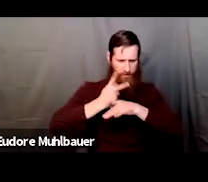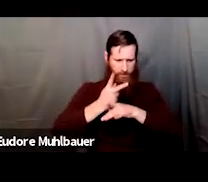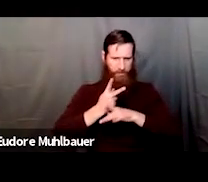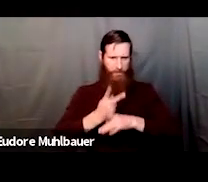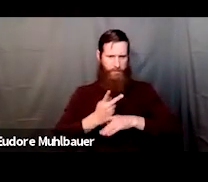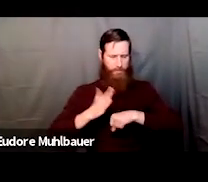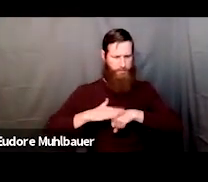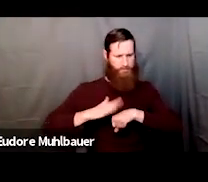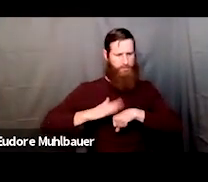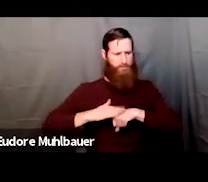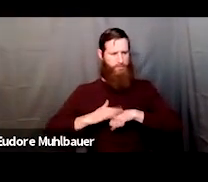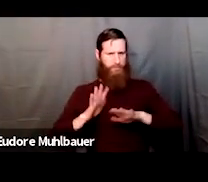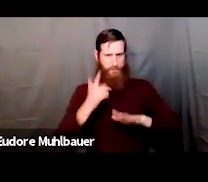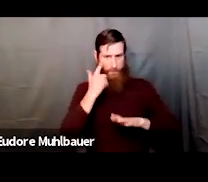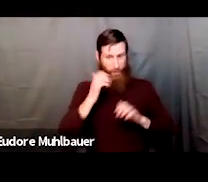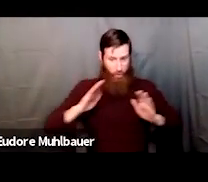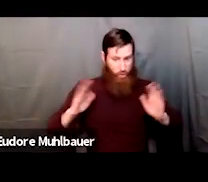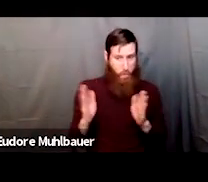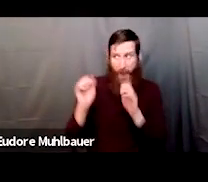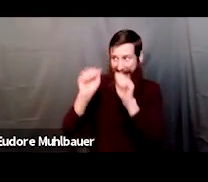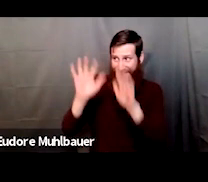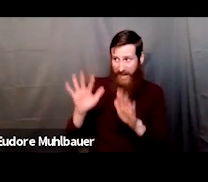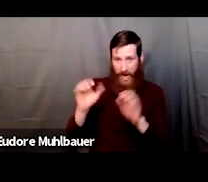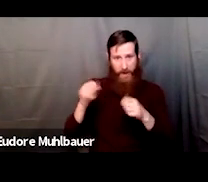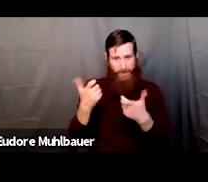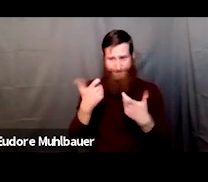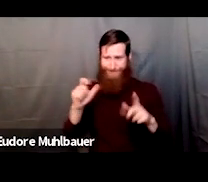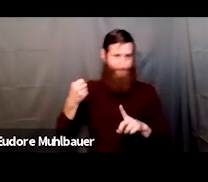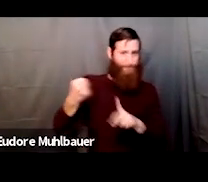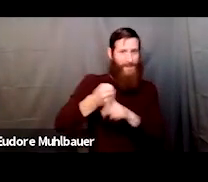because even a small avalanche can have a big impact on my safety and my group's safety.